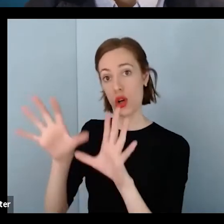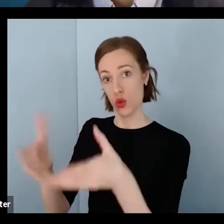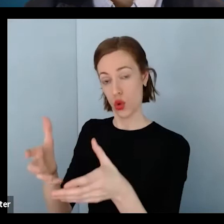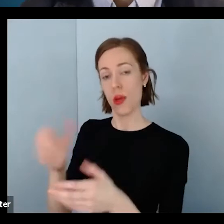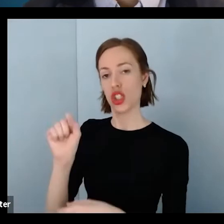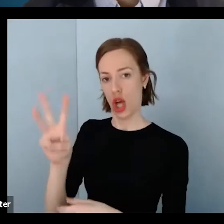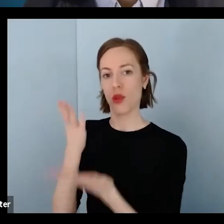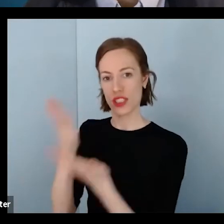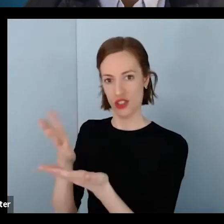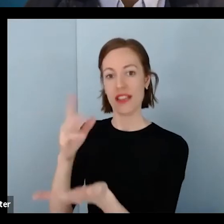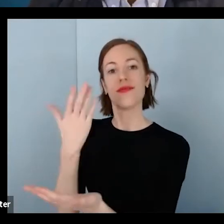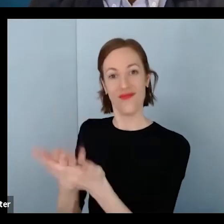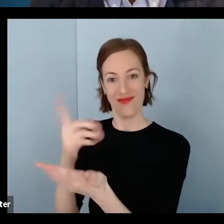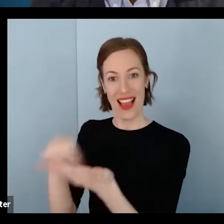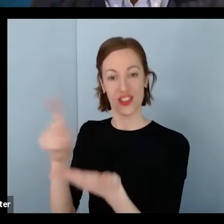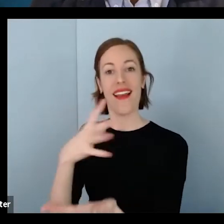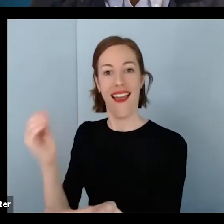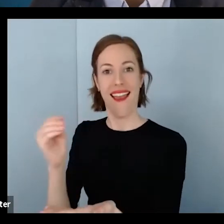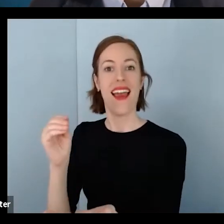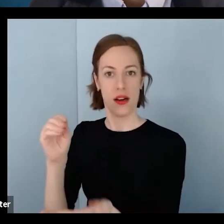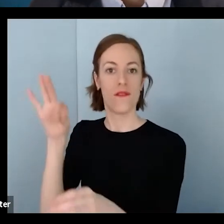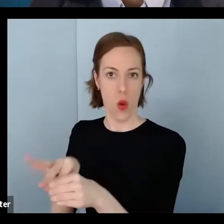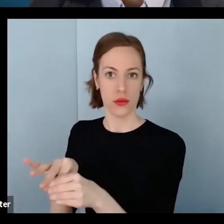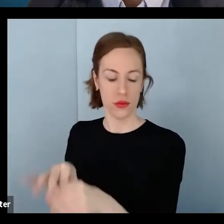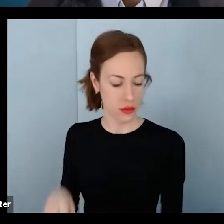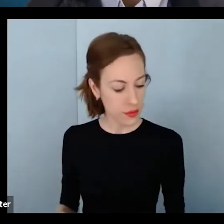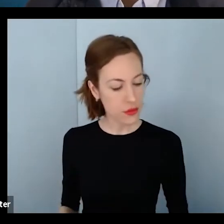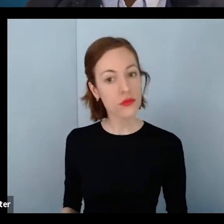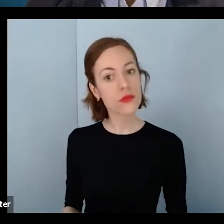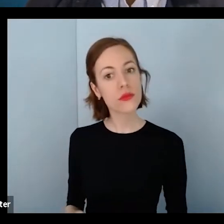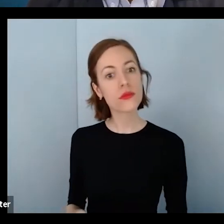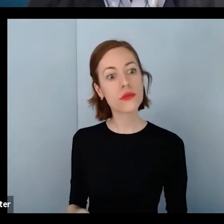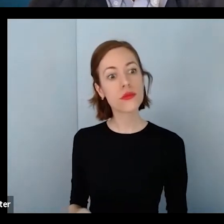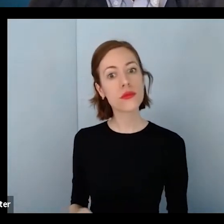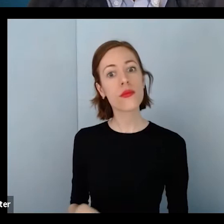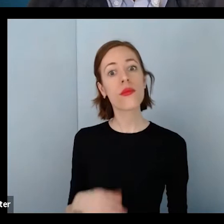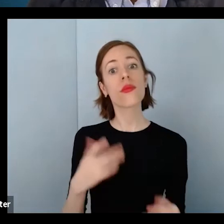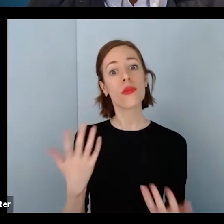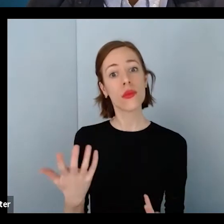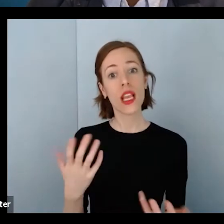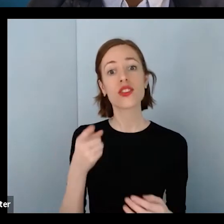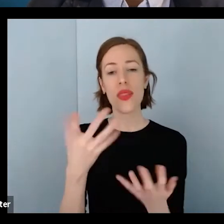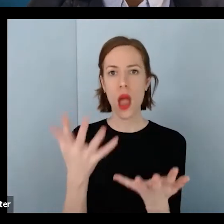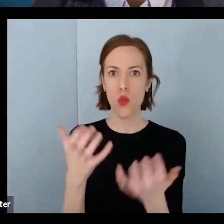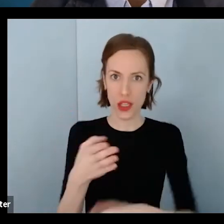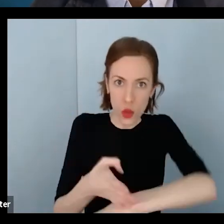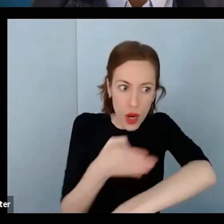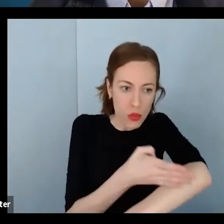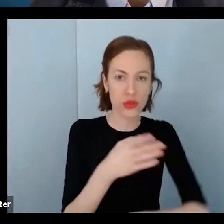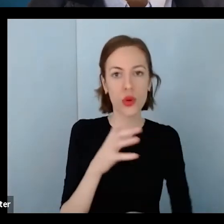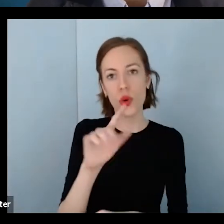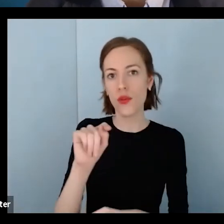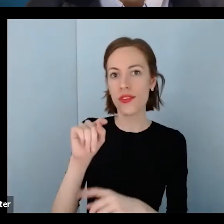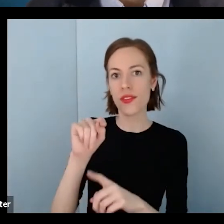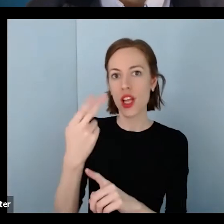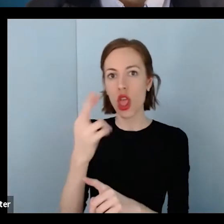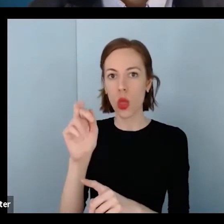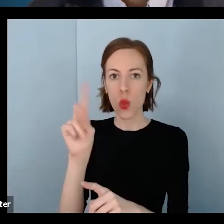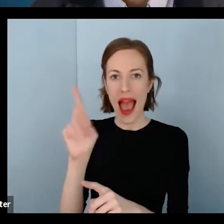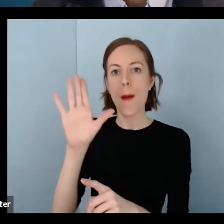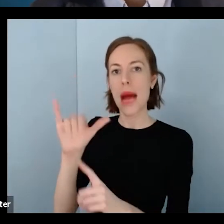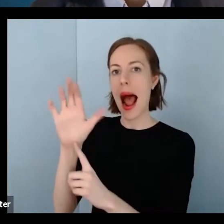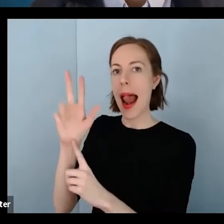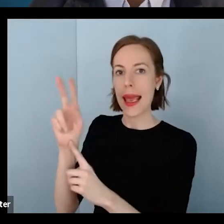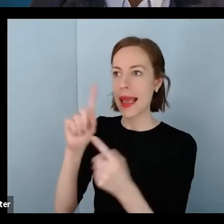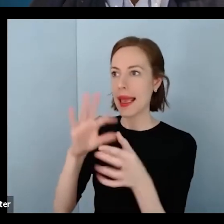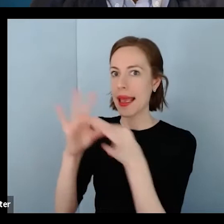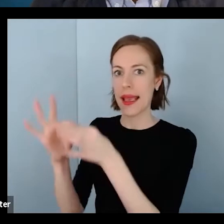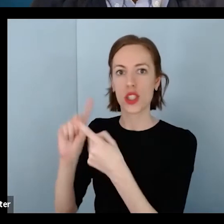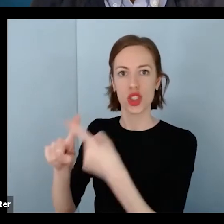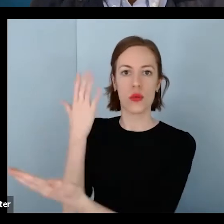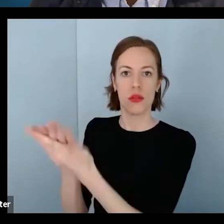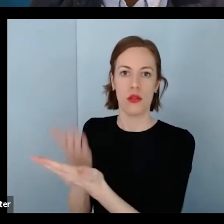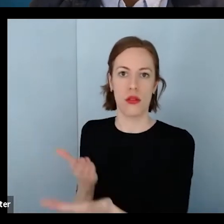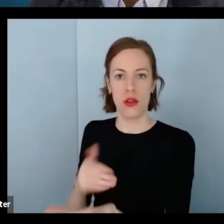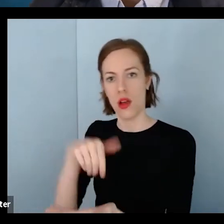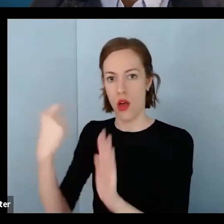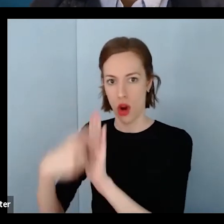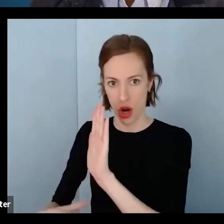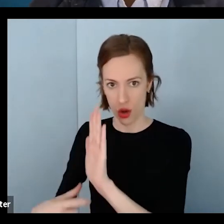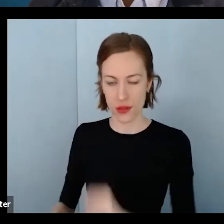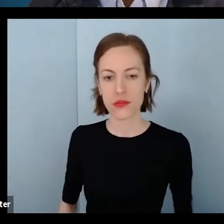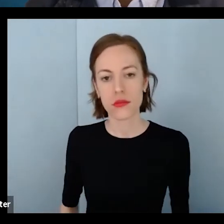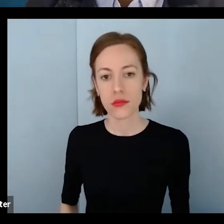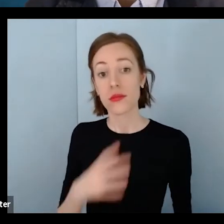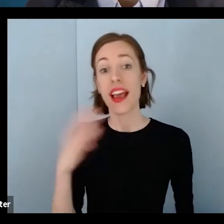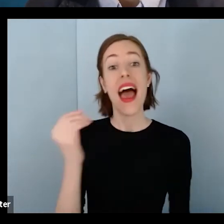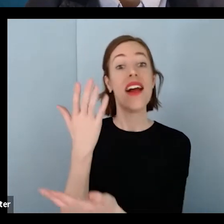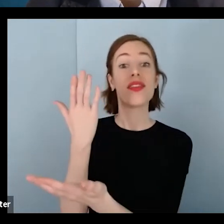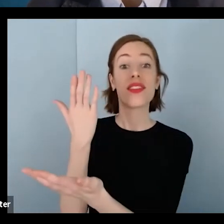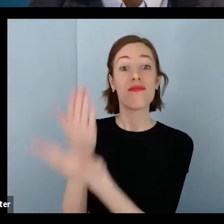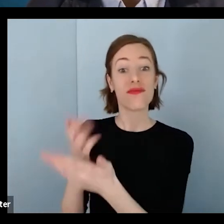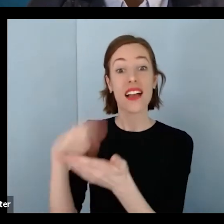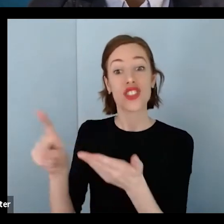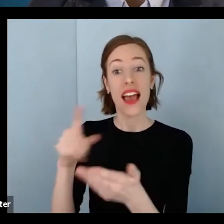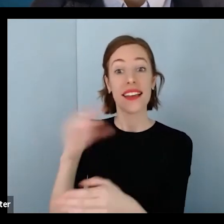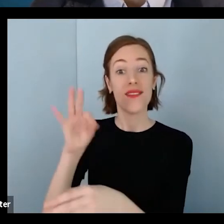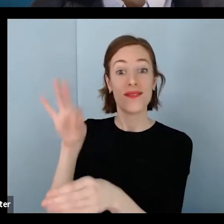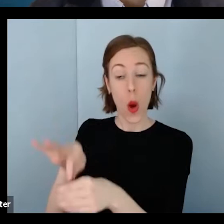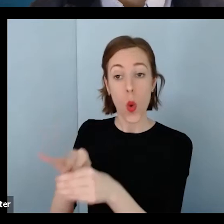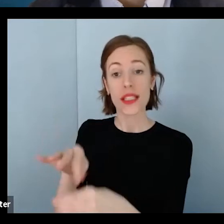The fact checking condition encourage people to improve this threat by linking to media that verifies or questions this articles claims, and the fact checking and voting condition urged if you can't independently verify these claims, please consider down